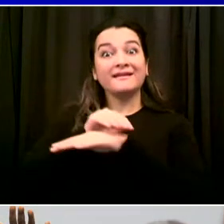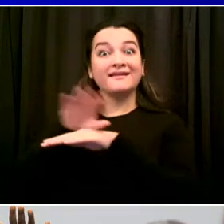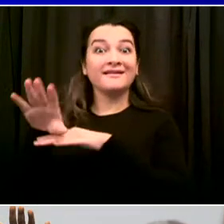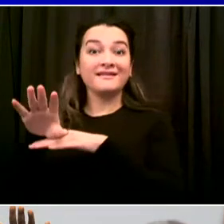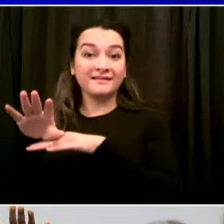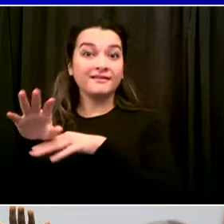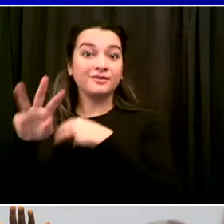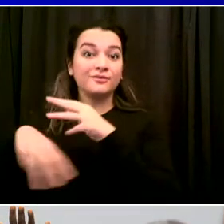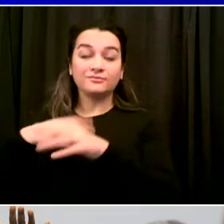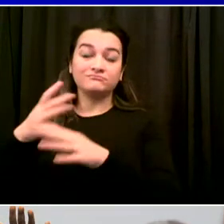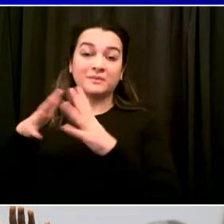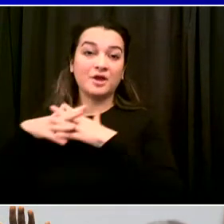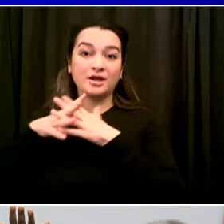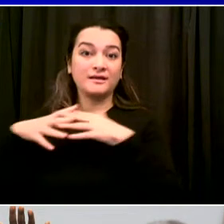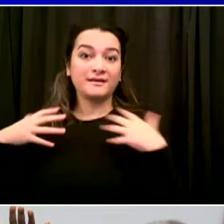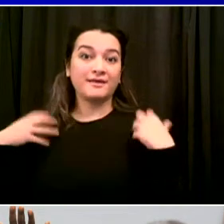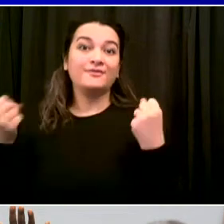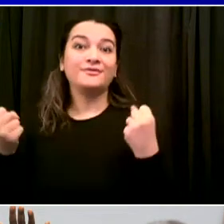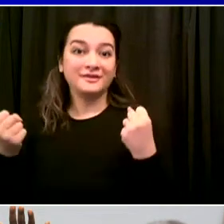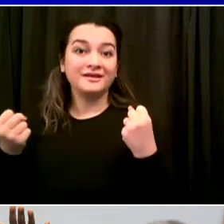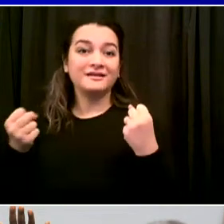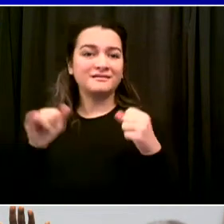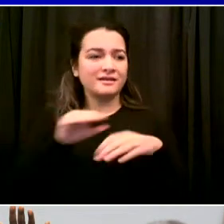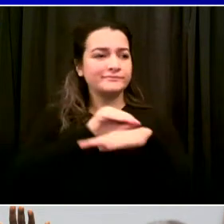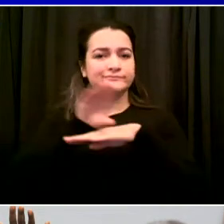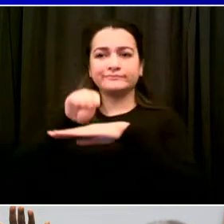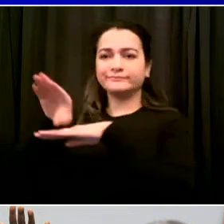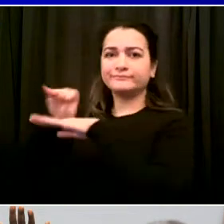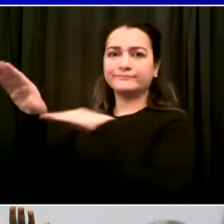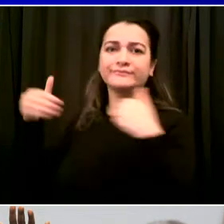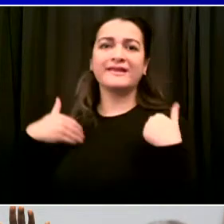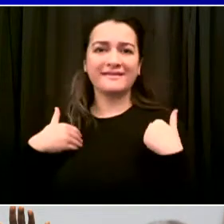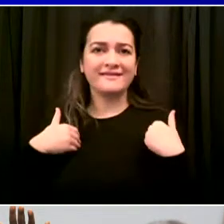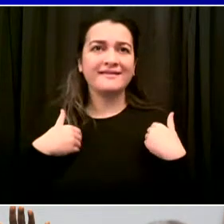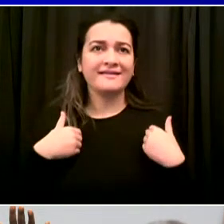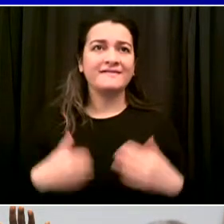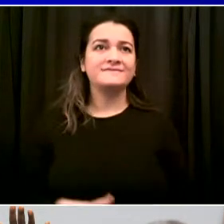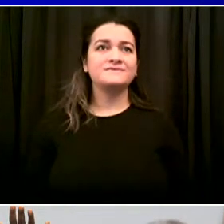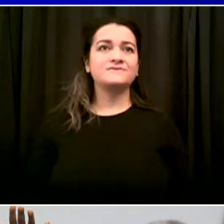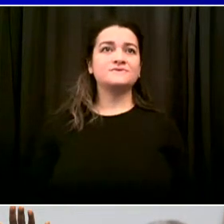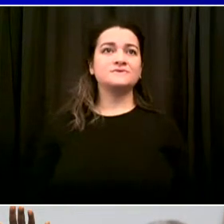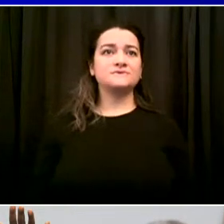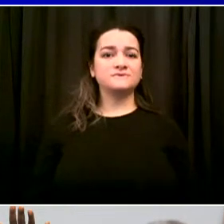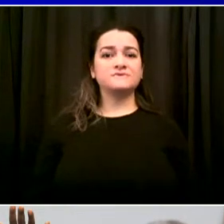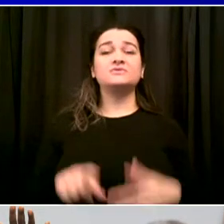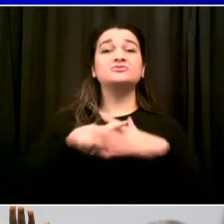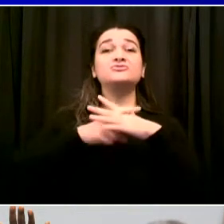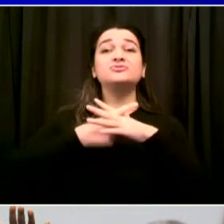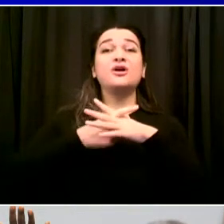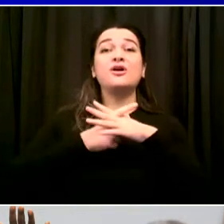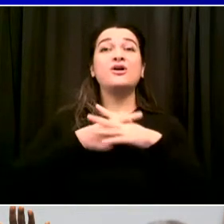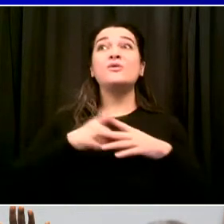EYES. WHAT A MOMENT OF REWARD THTHAT WILL BE.